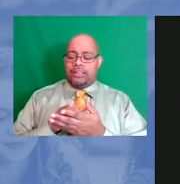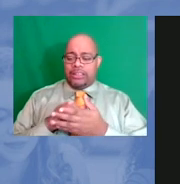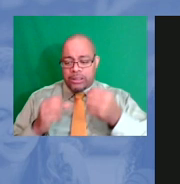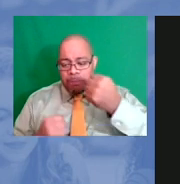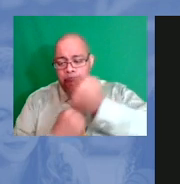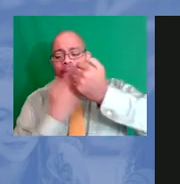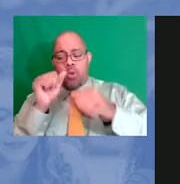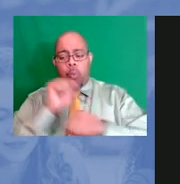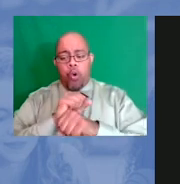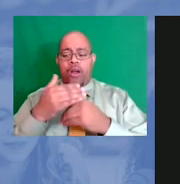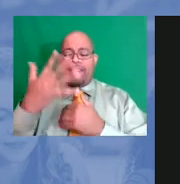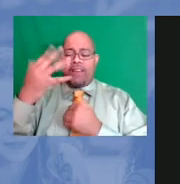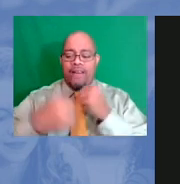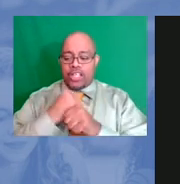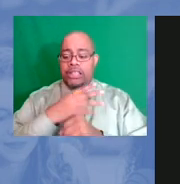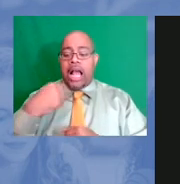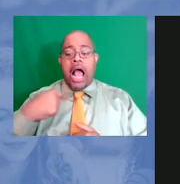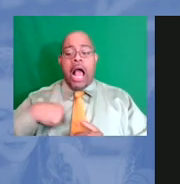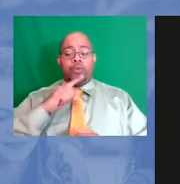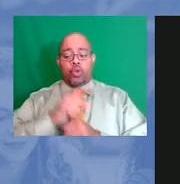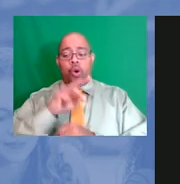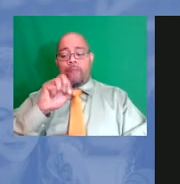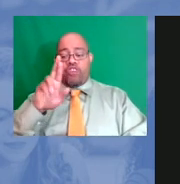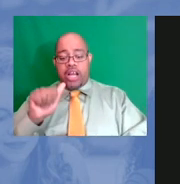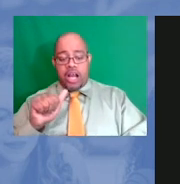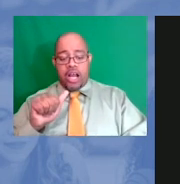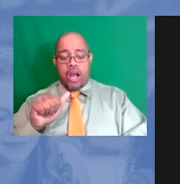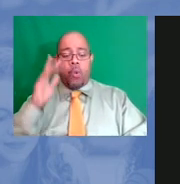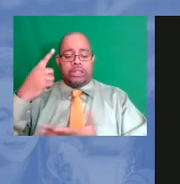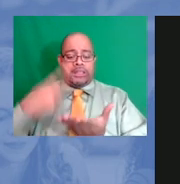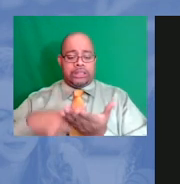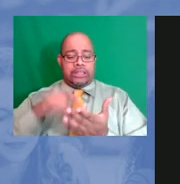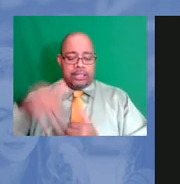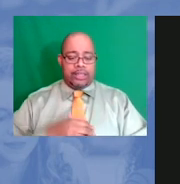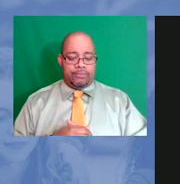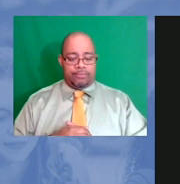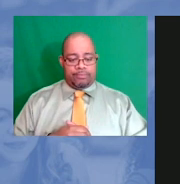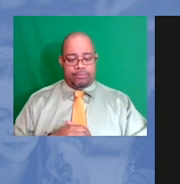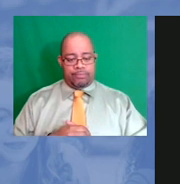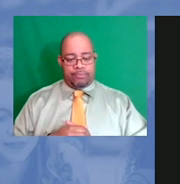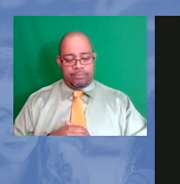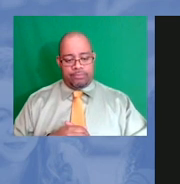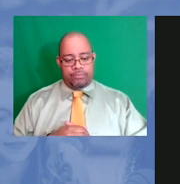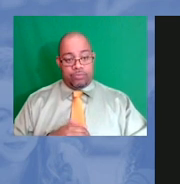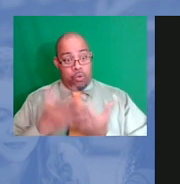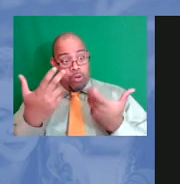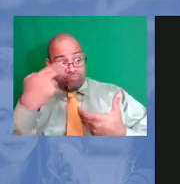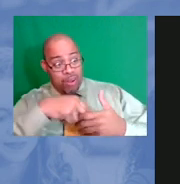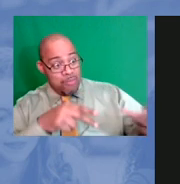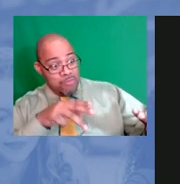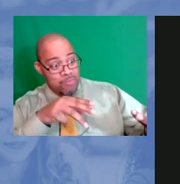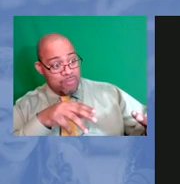SURE THAT MARIE IZQUIERDO WILL TOUCH ON THAT. >> WOULD YOU LIKE TO JUMP IN THERE, MS. IZQUIERDO?